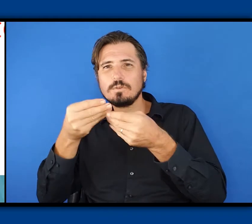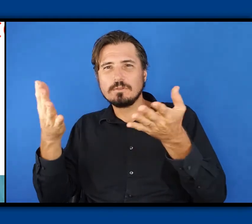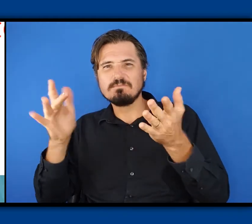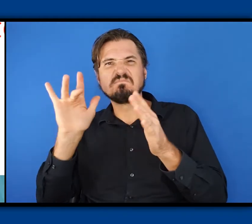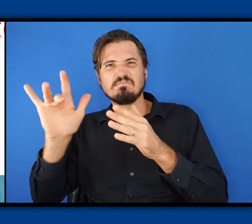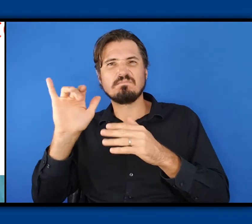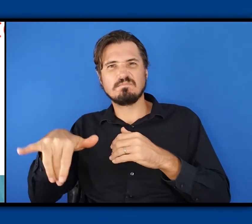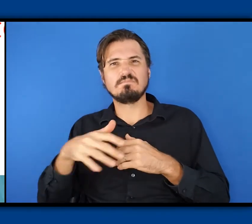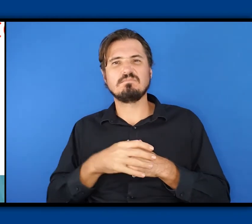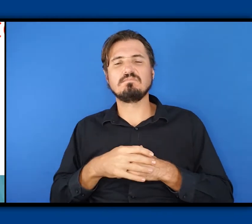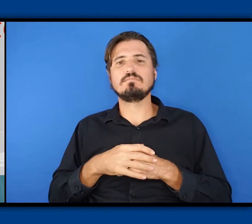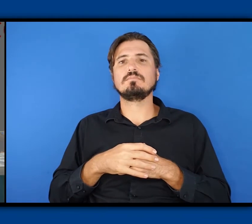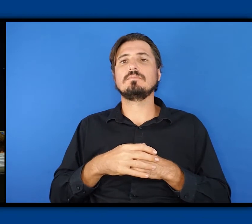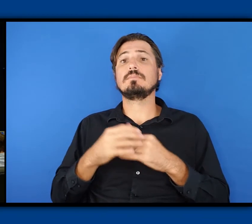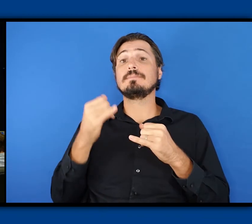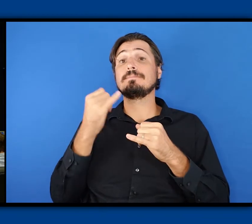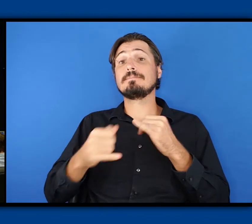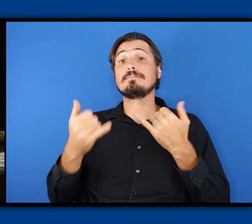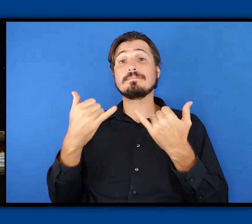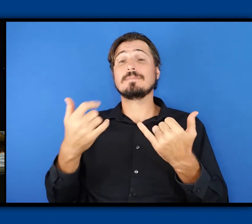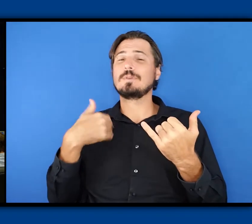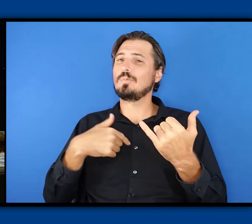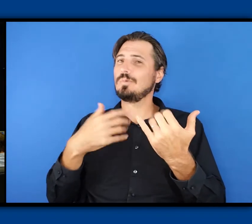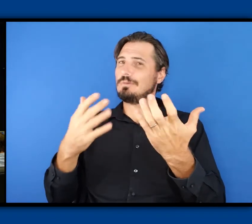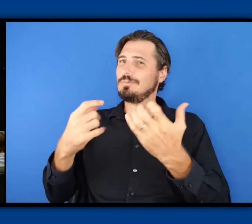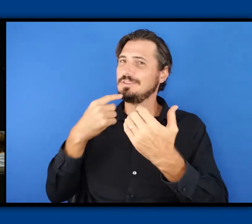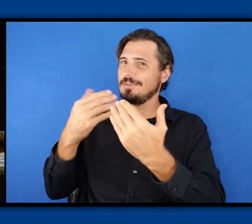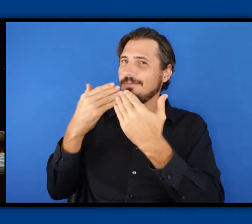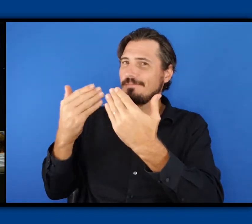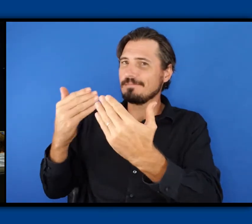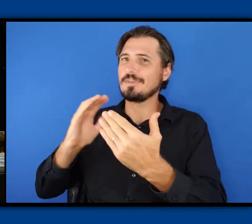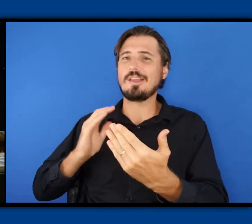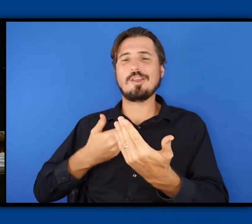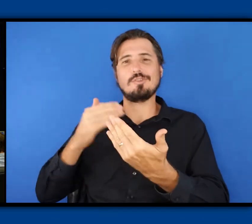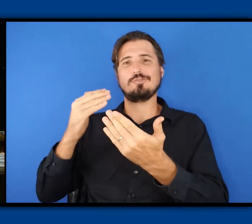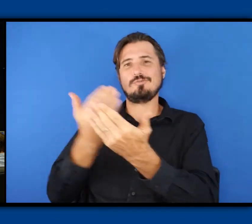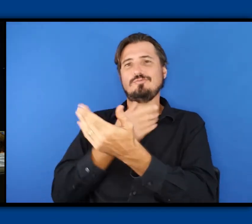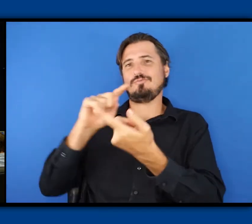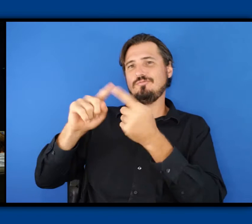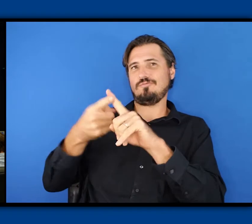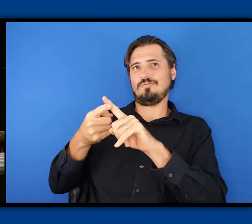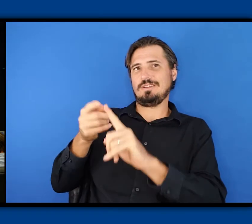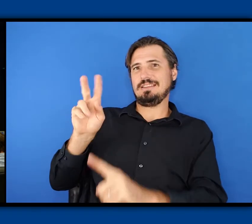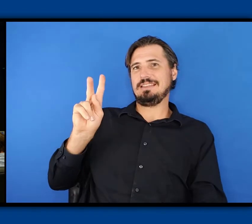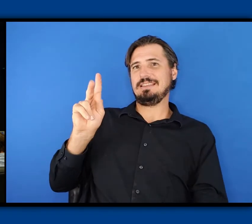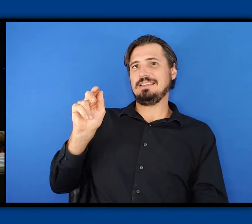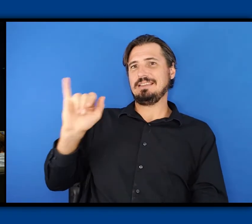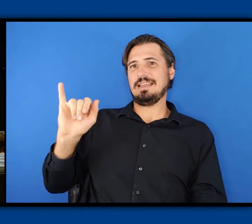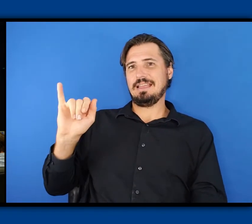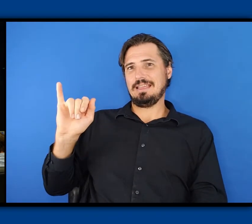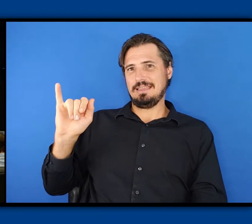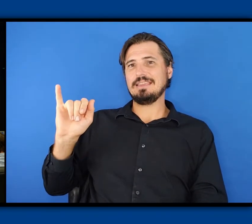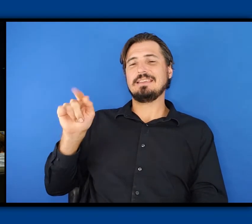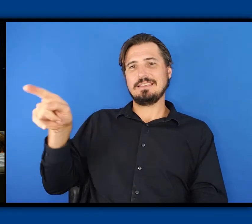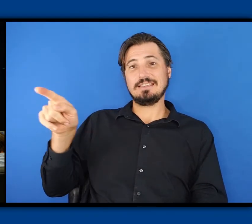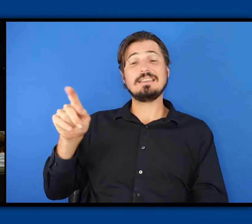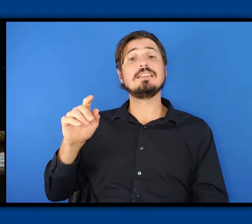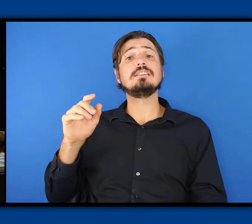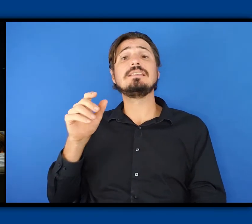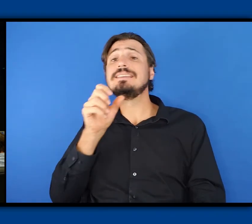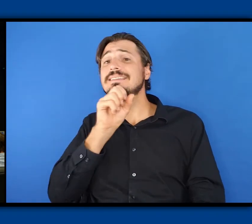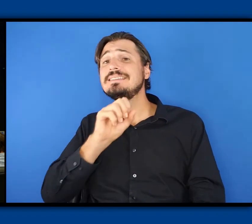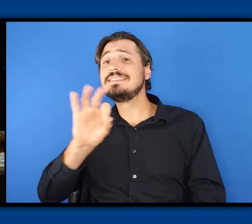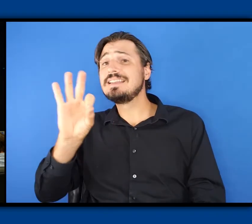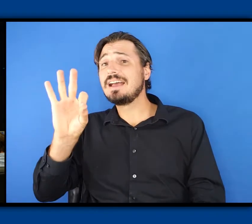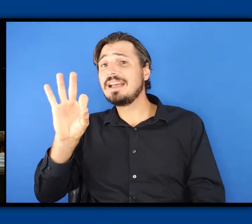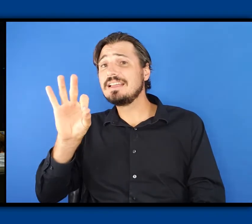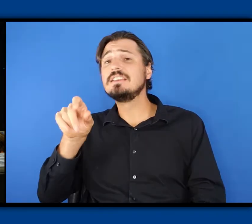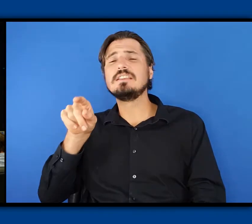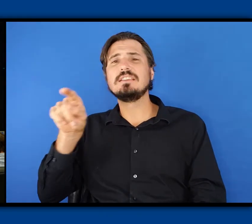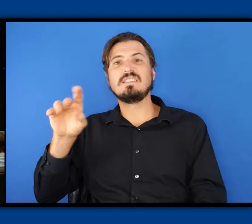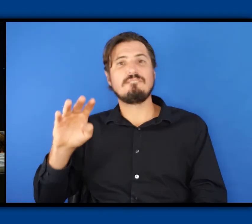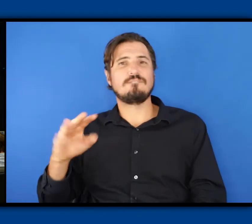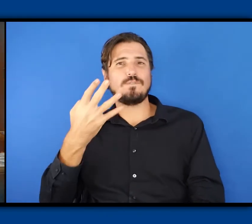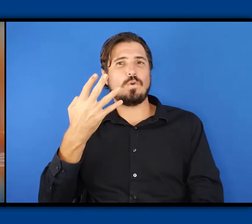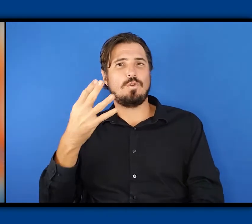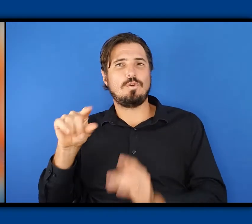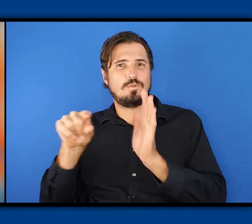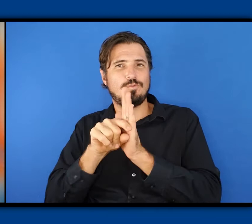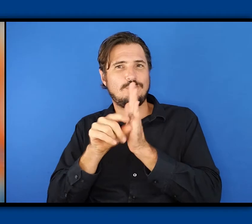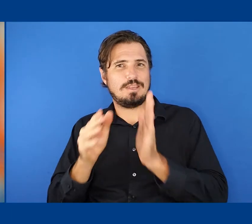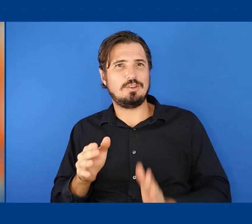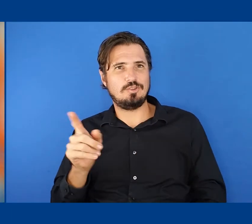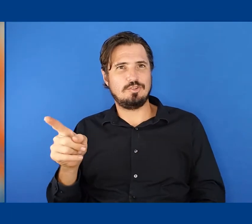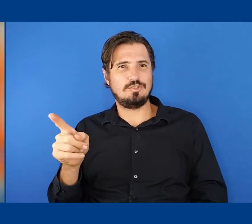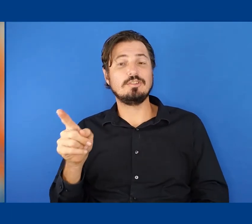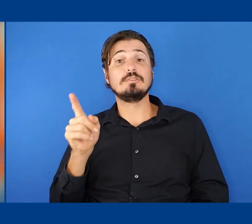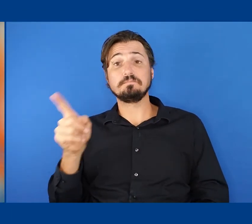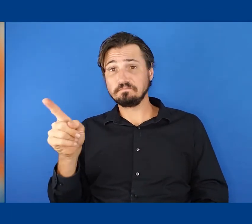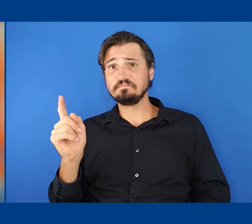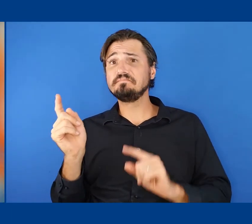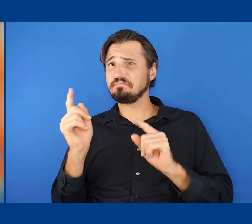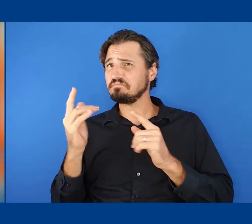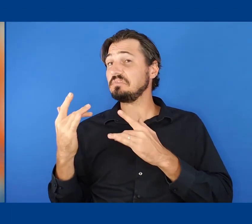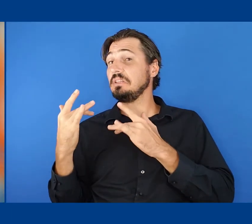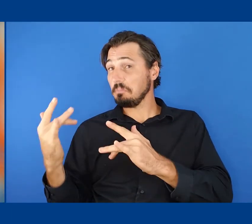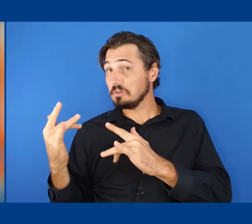Finally today, I want to give a quick shout-out to my new friend Kai Guimaraes. Kai is 9 years old and is a 4th grader. While normally a student at Kapa‘a Elementary, he is being homeschooled